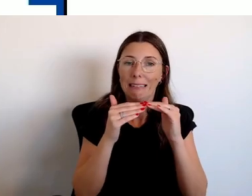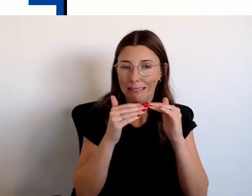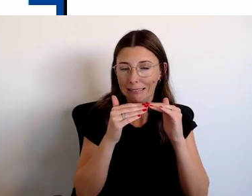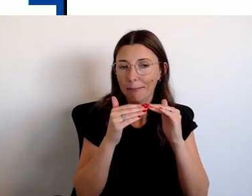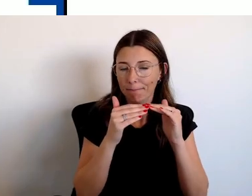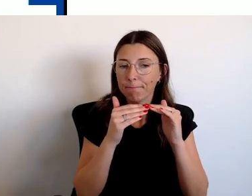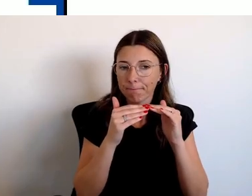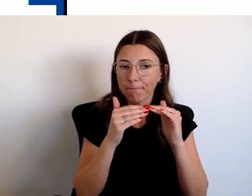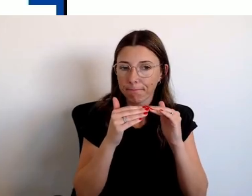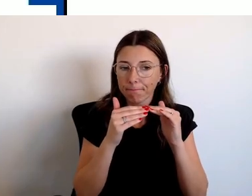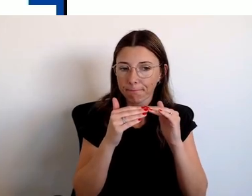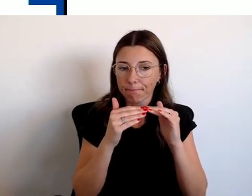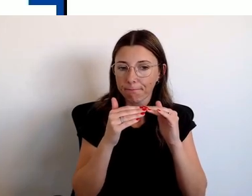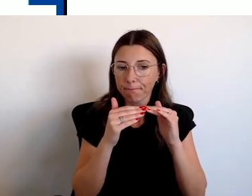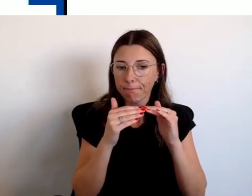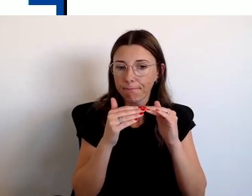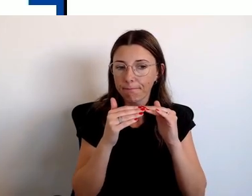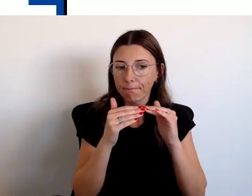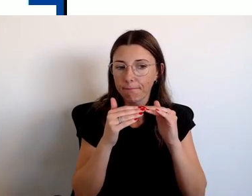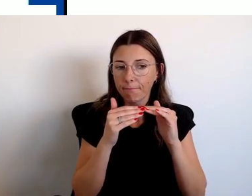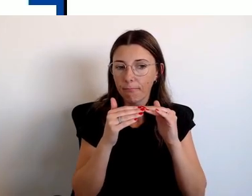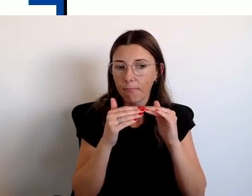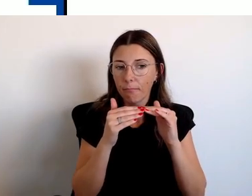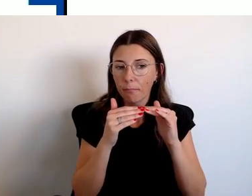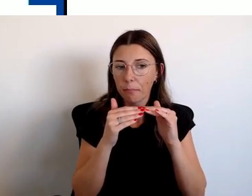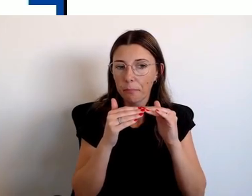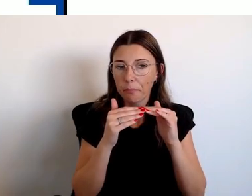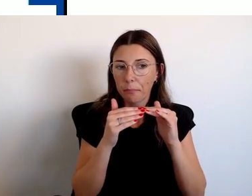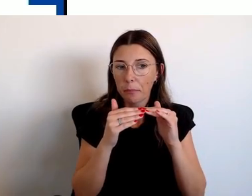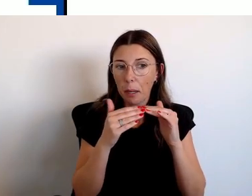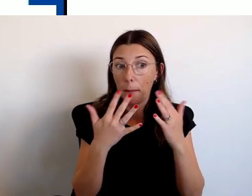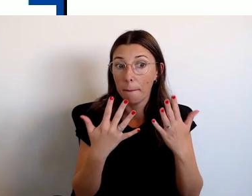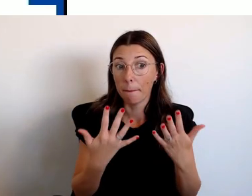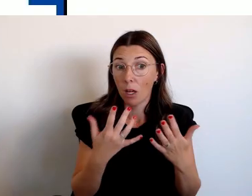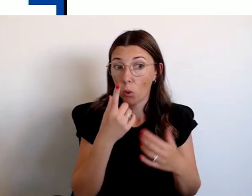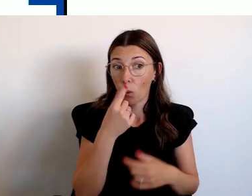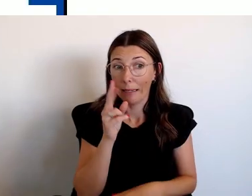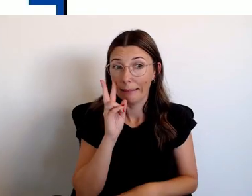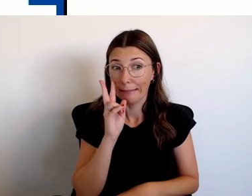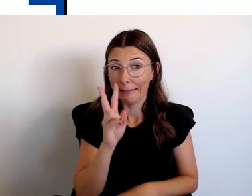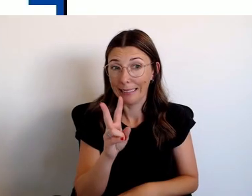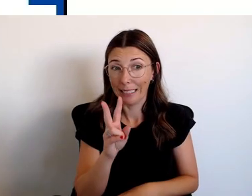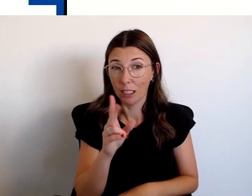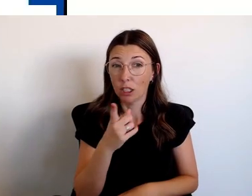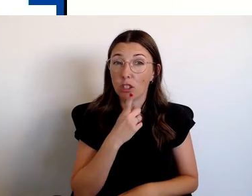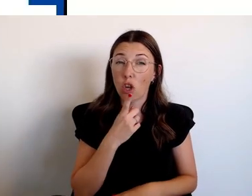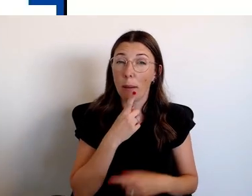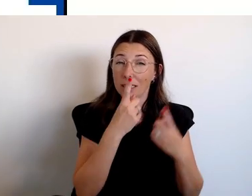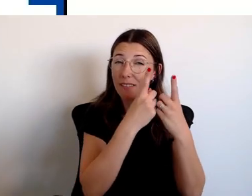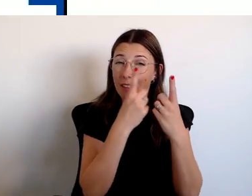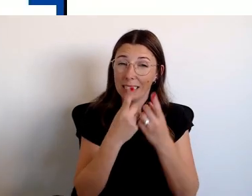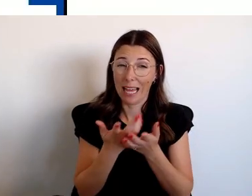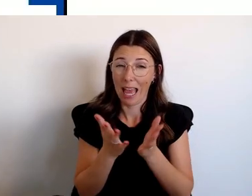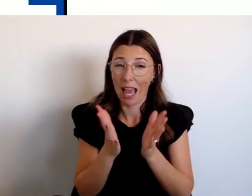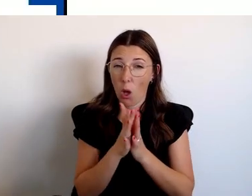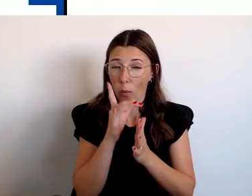But you'll see in front of the screen there the sorts of things that we do to help anchor our workforce